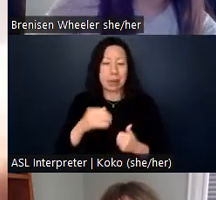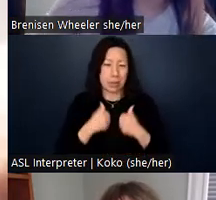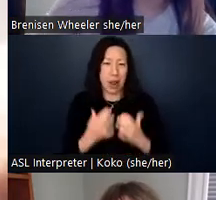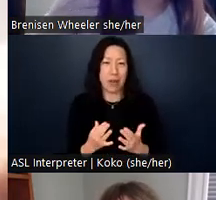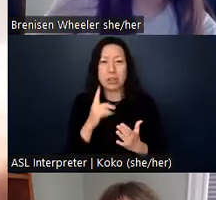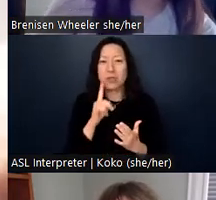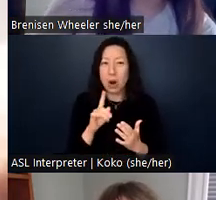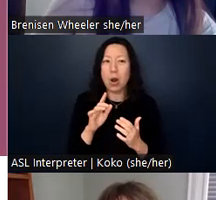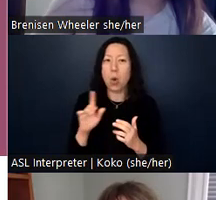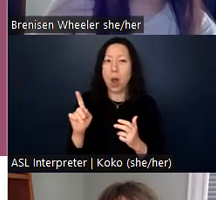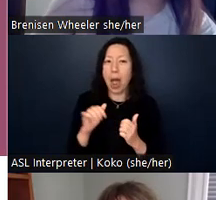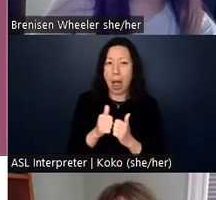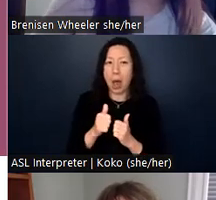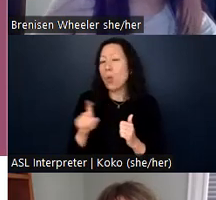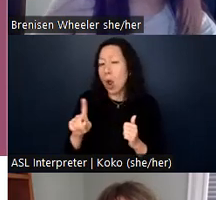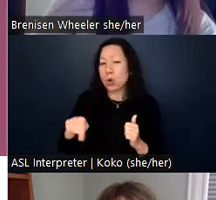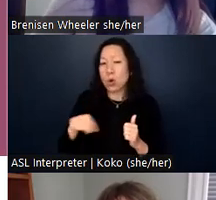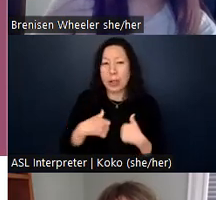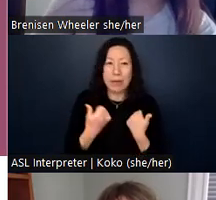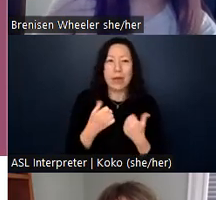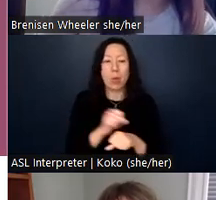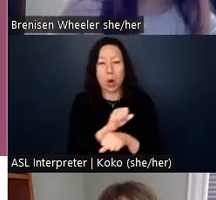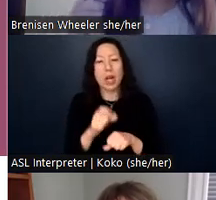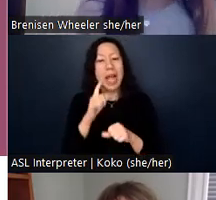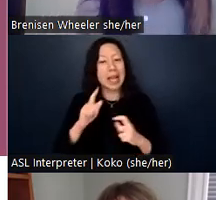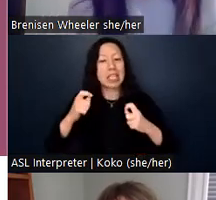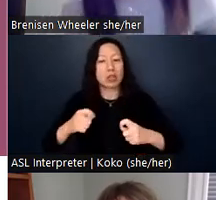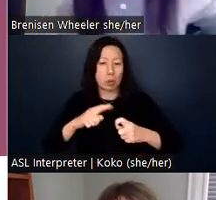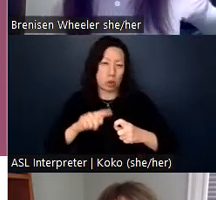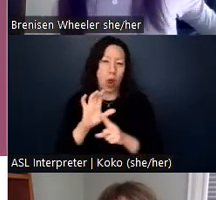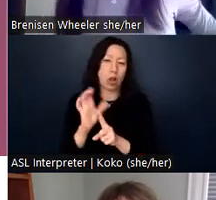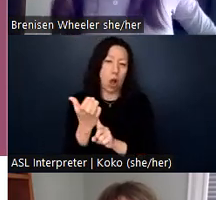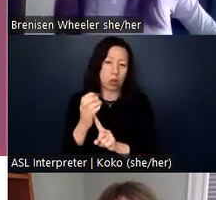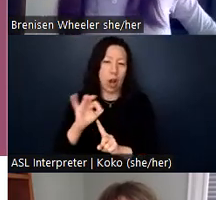13:30:53 And concept. So I'm just gonna get into some resources on the left arm.